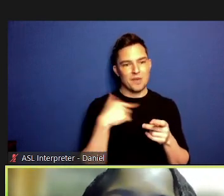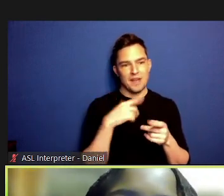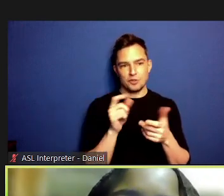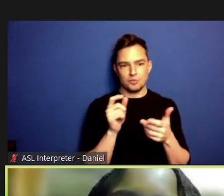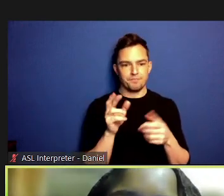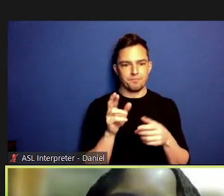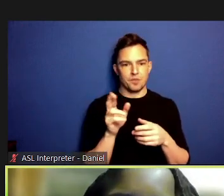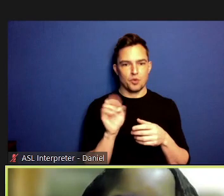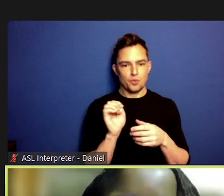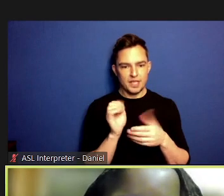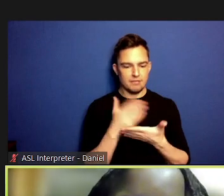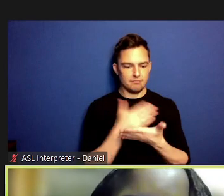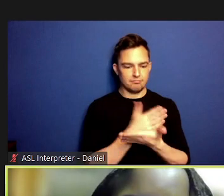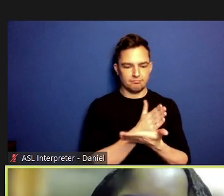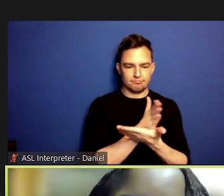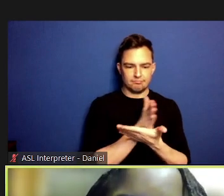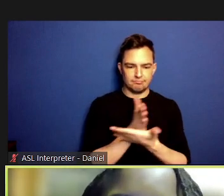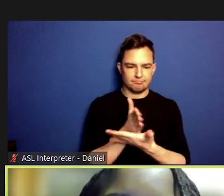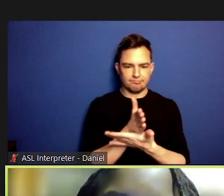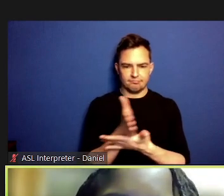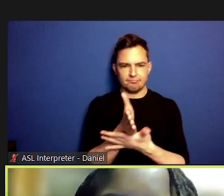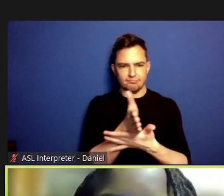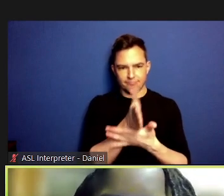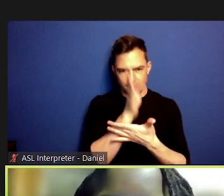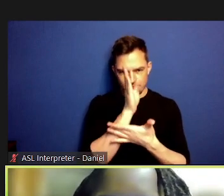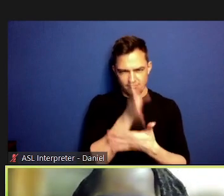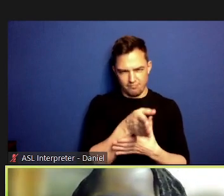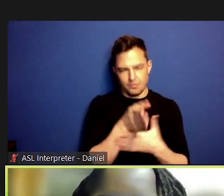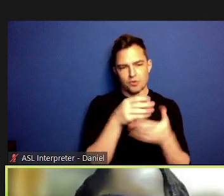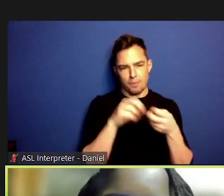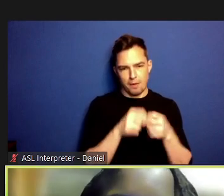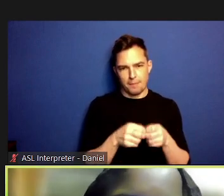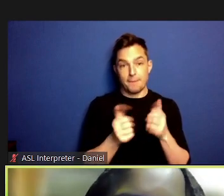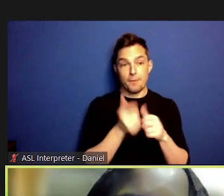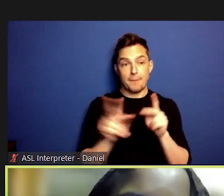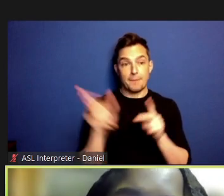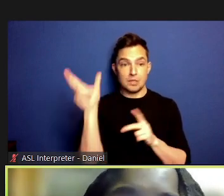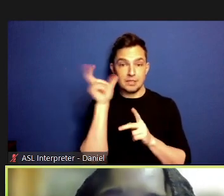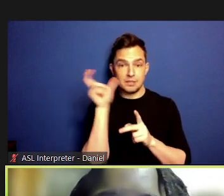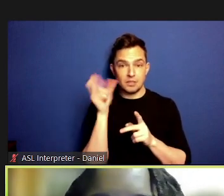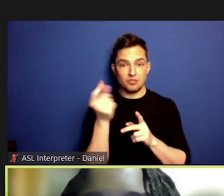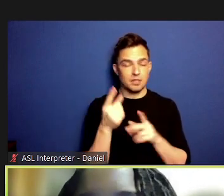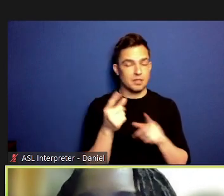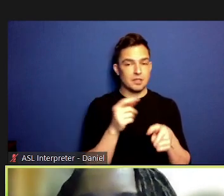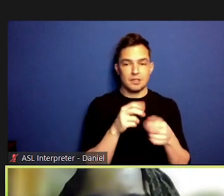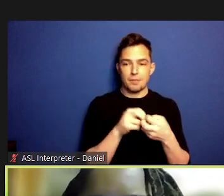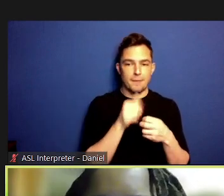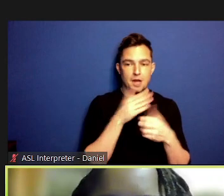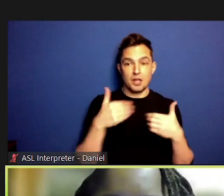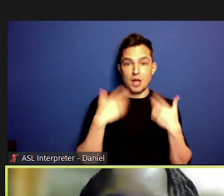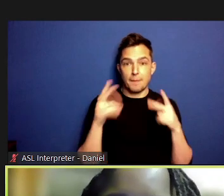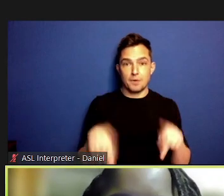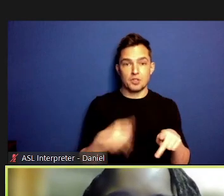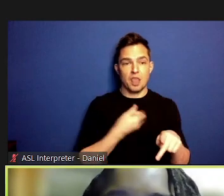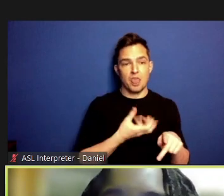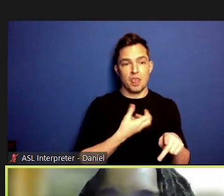ourselves to what the problem is. I think in that narrative, most people listening can understand that the problem was not a young person venting their frustrations on Facebook.